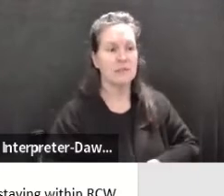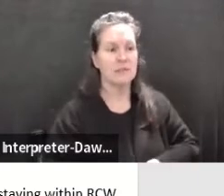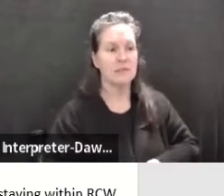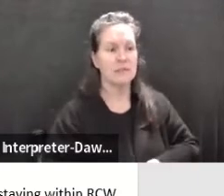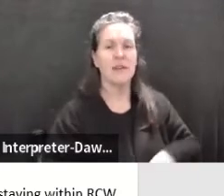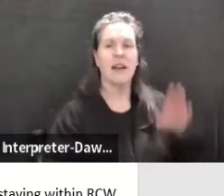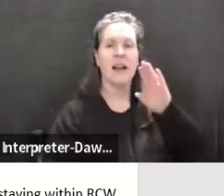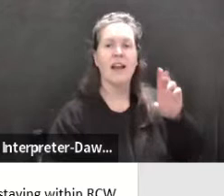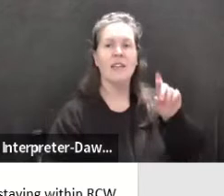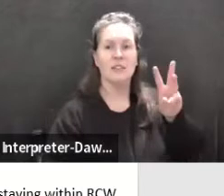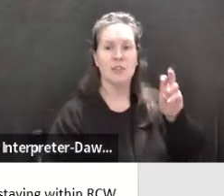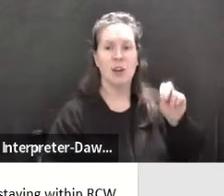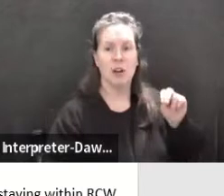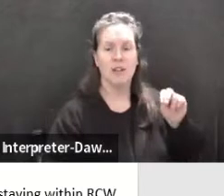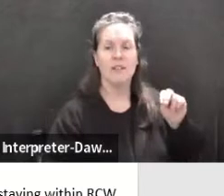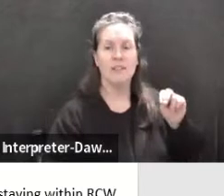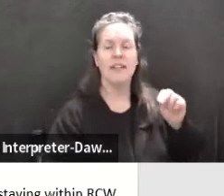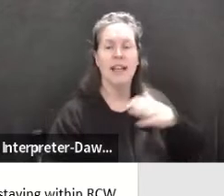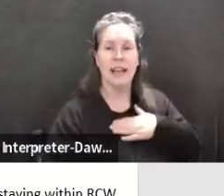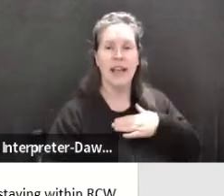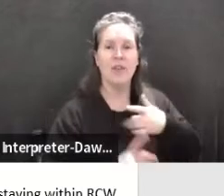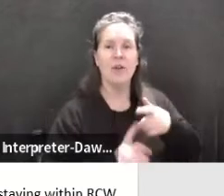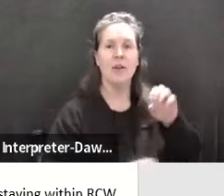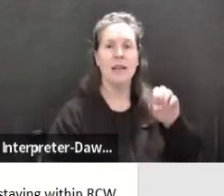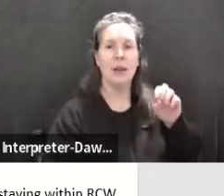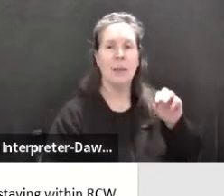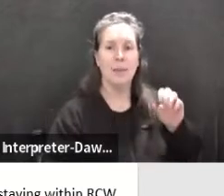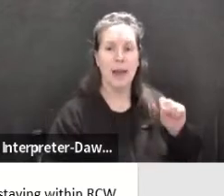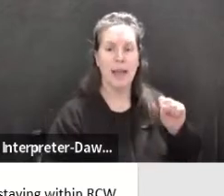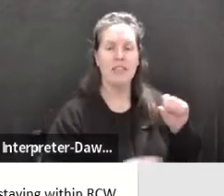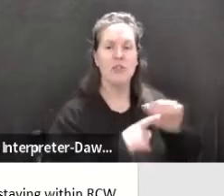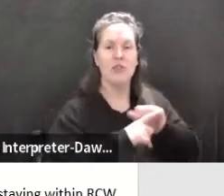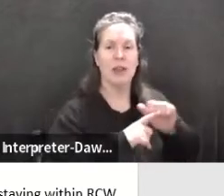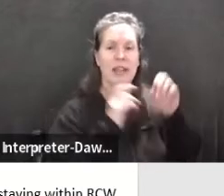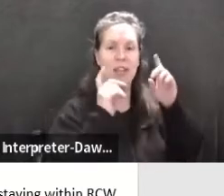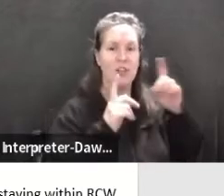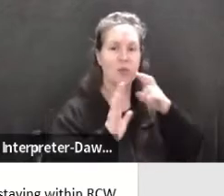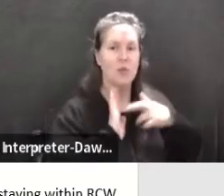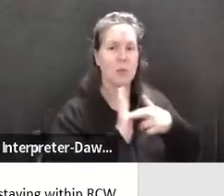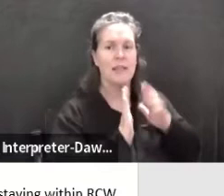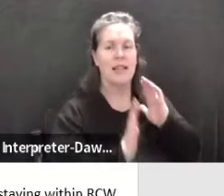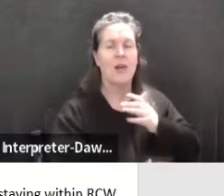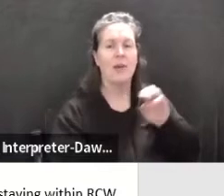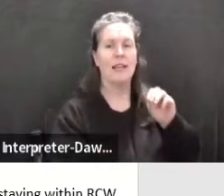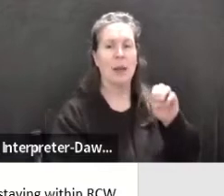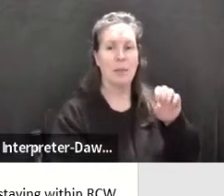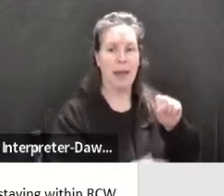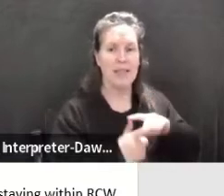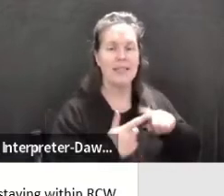[Don] Hi, my name's Don fell. I'm the EMS and education training representative. So I'm here kind of represent our EMS providers, EMTs, paramedics, fast responders,